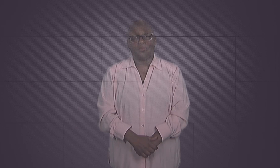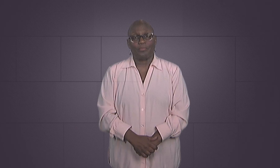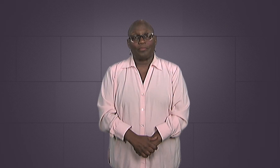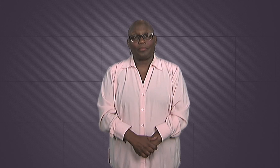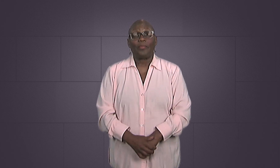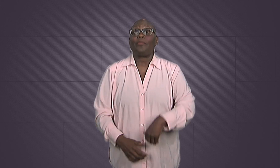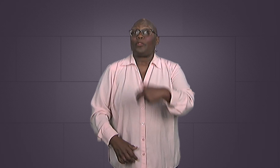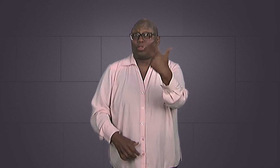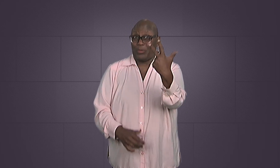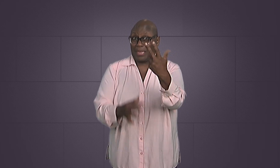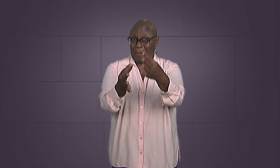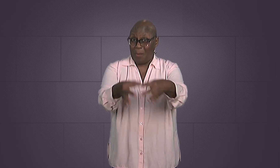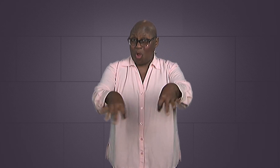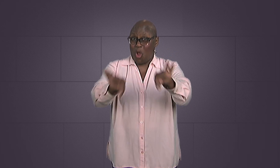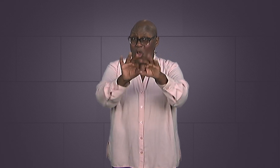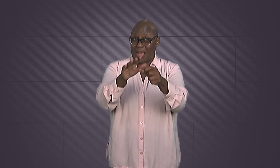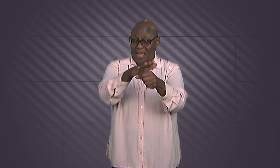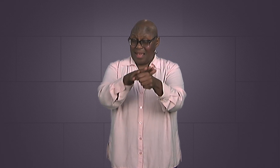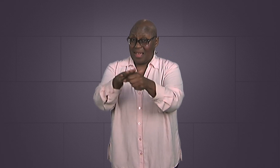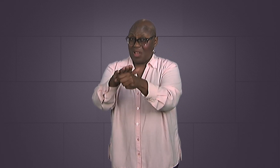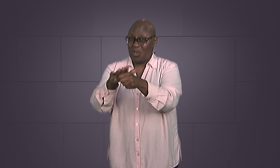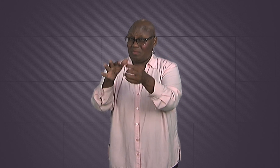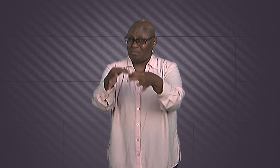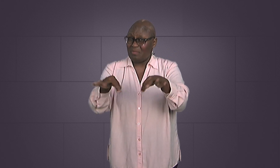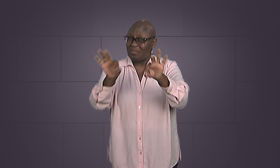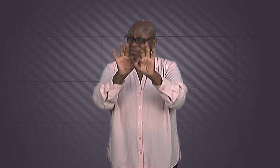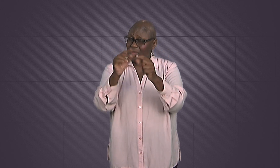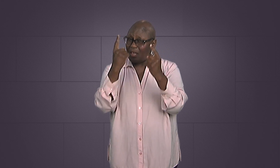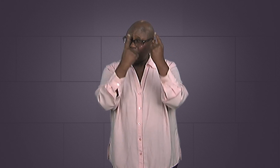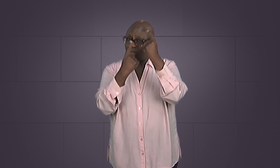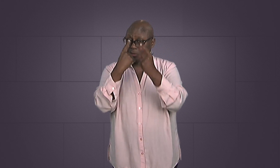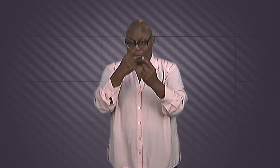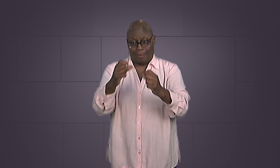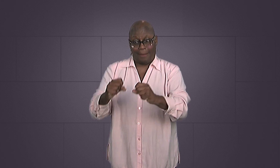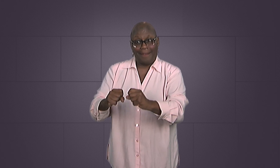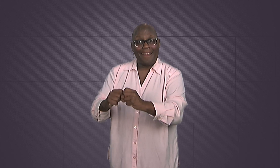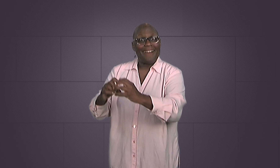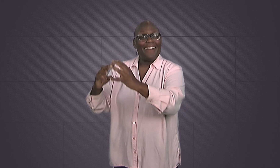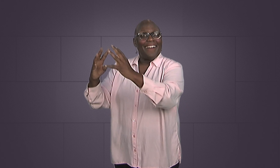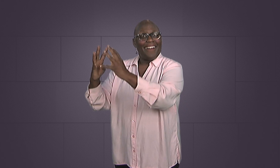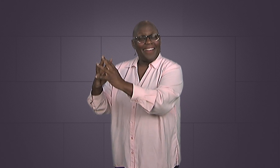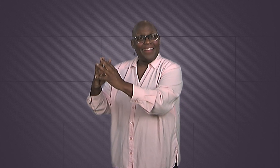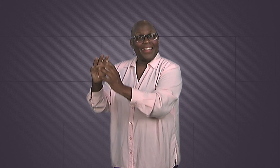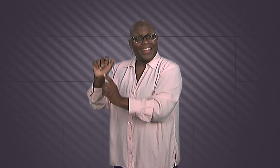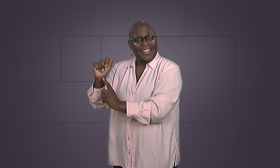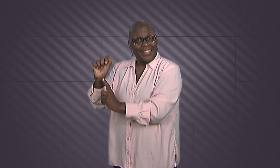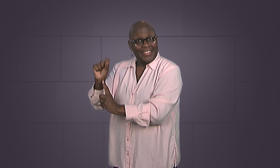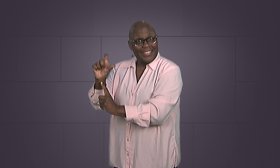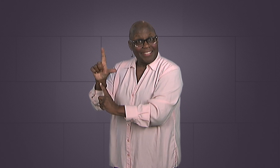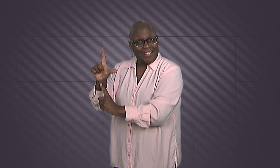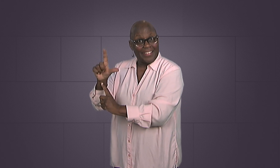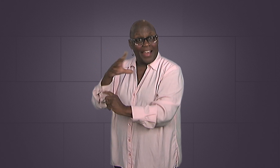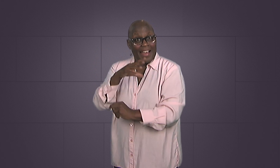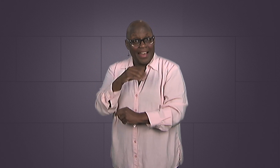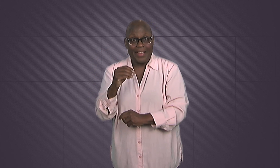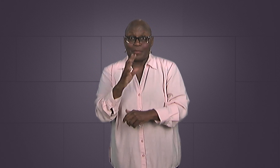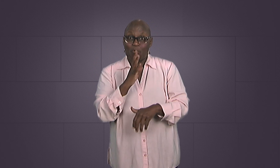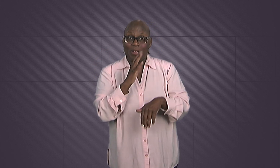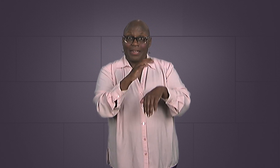There are three important areas that are essential for consideration in implementing an ASL